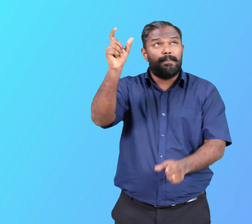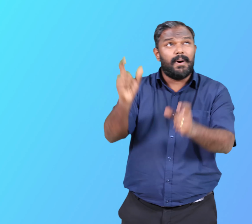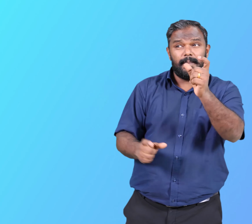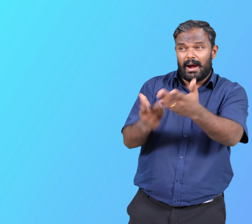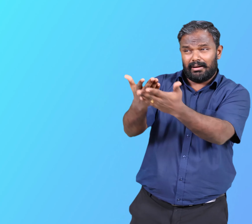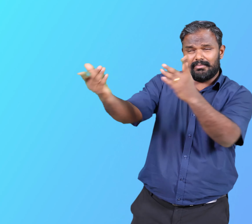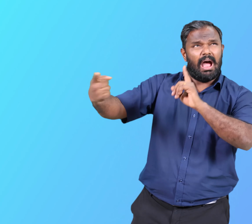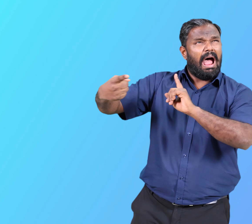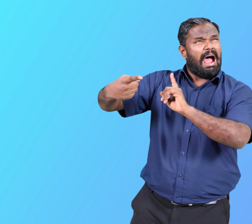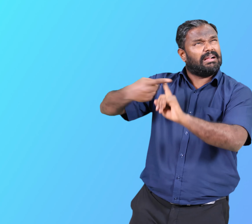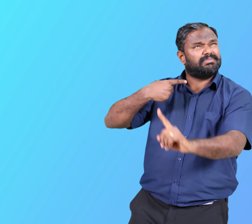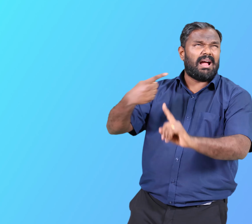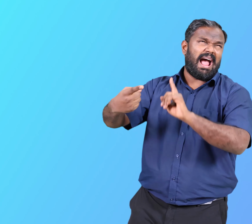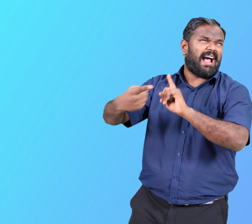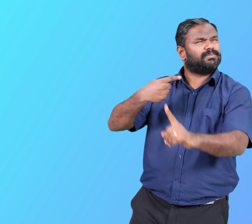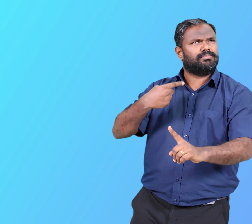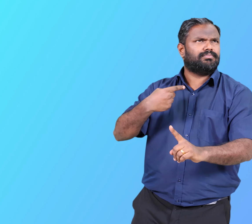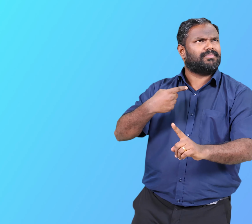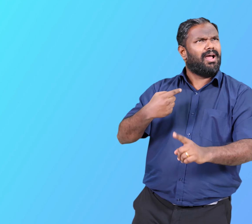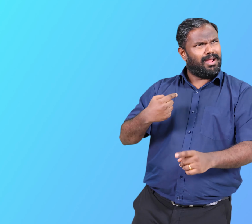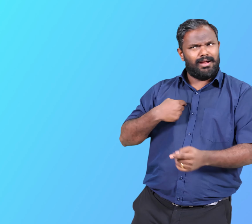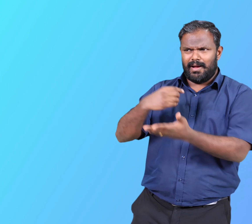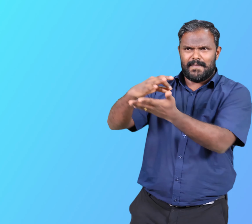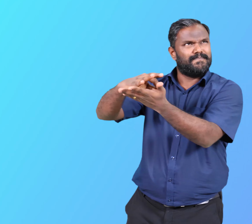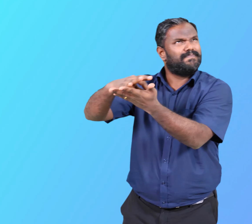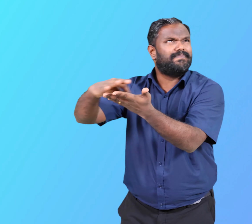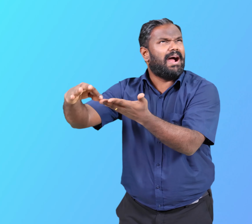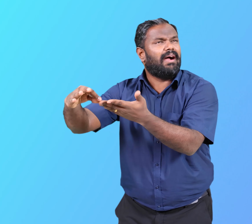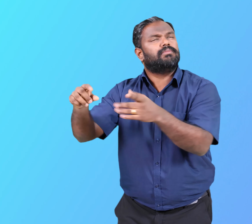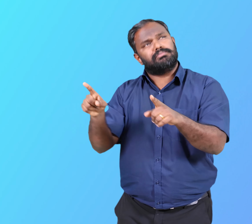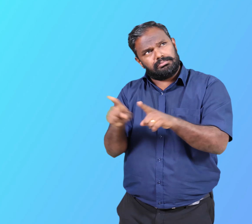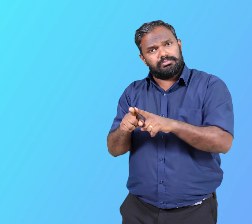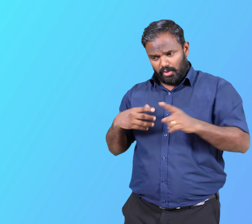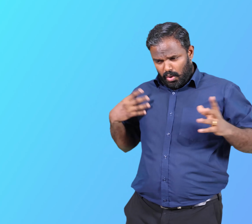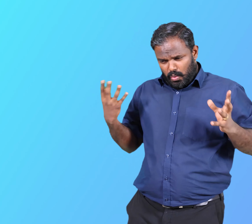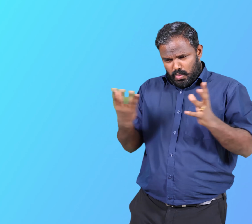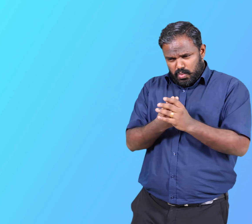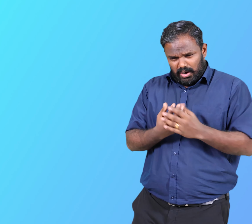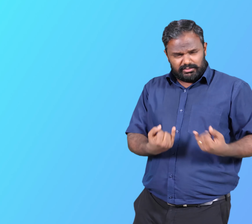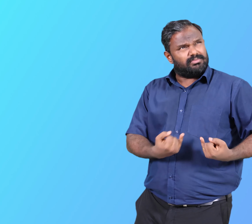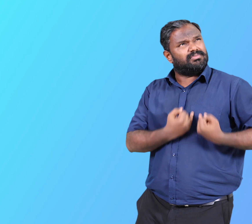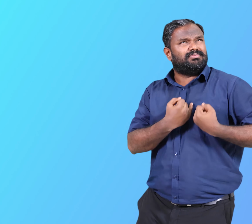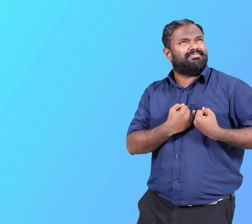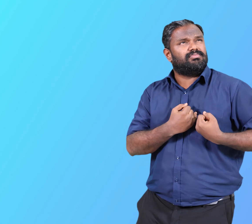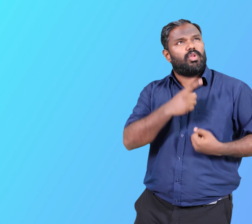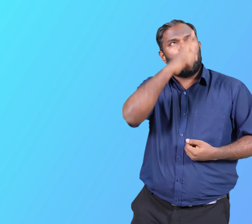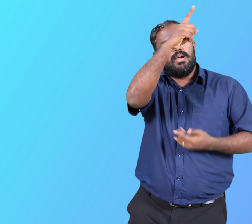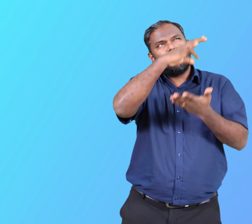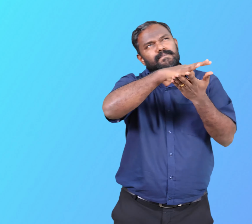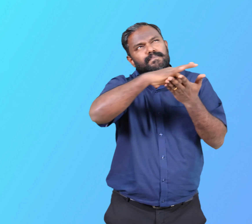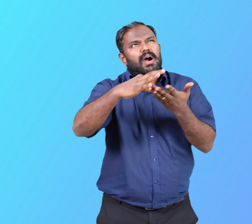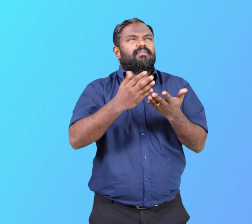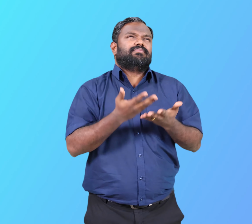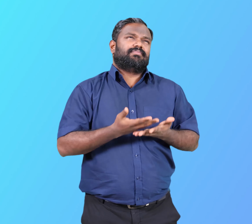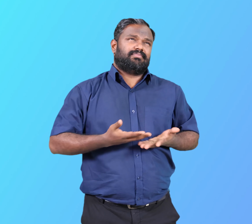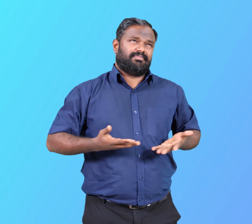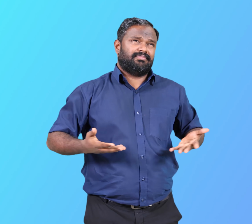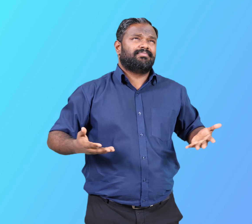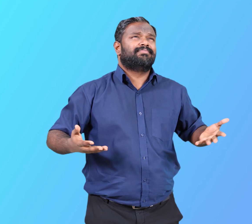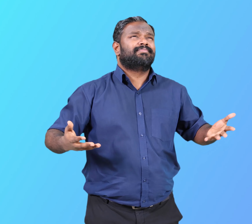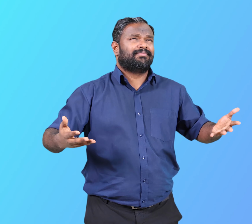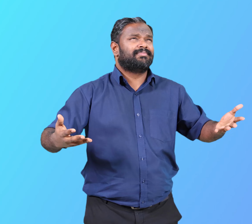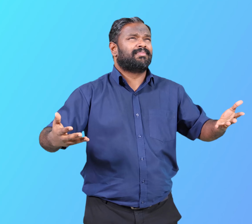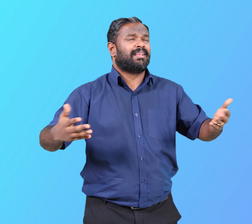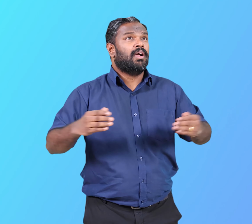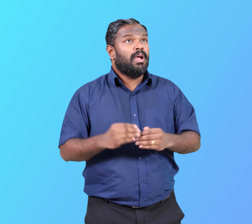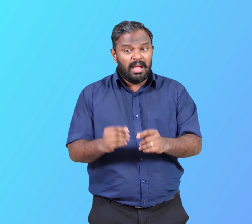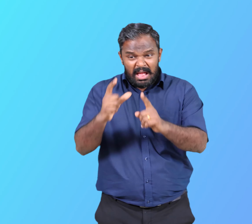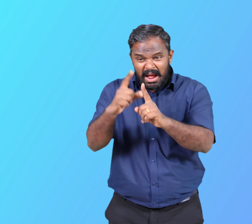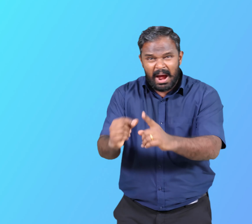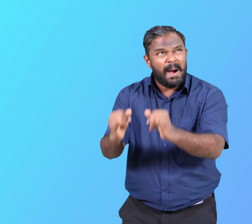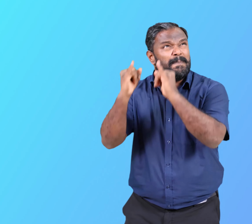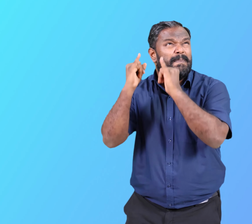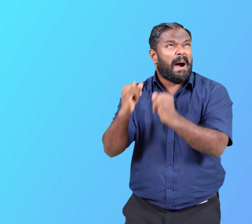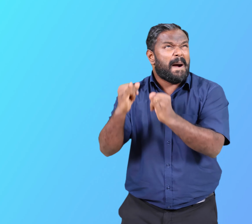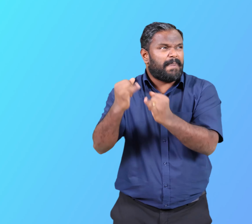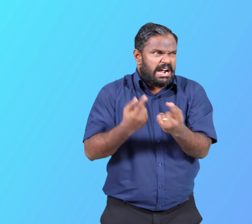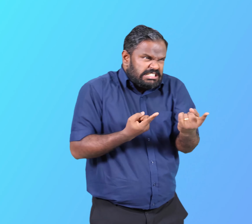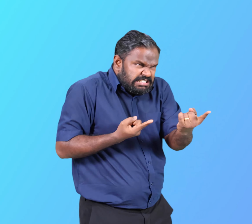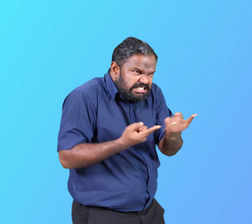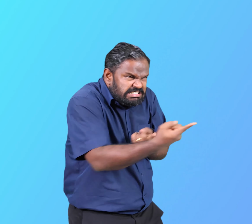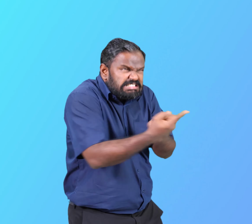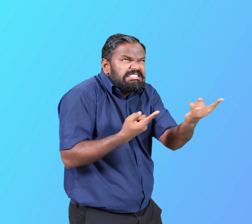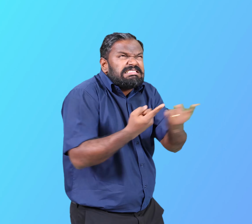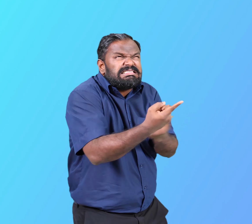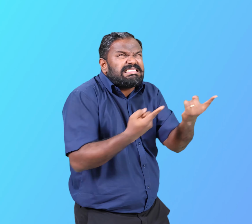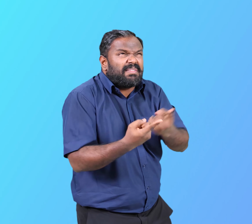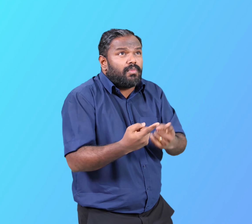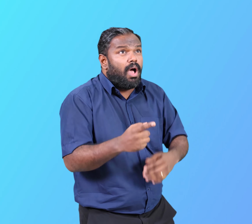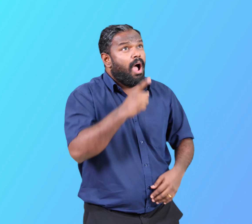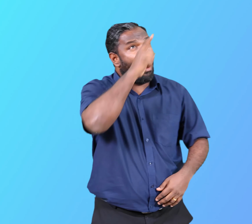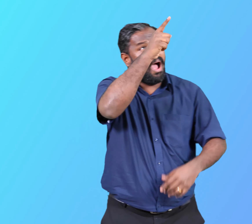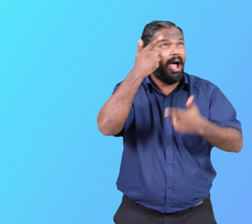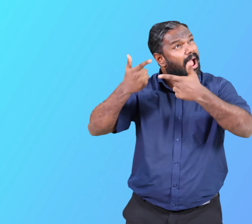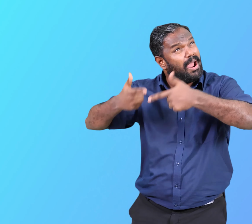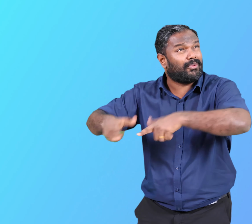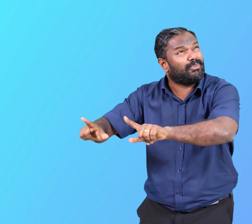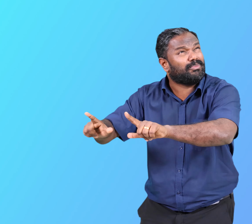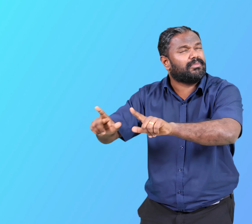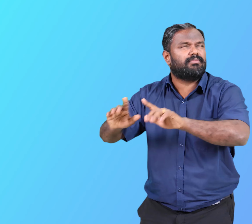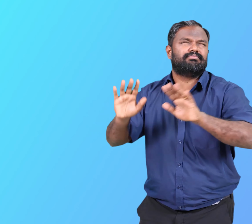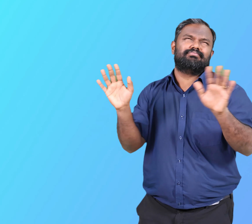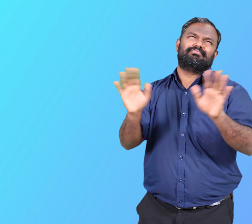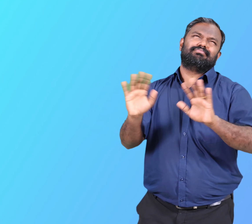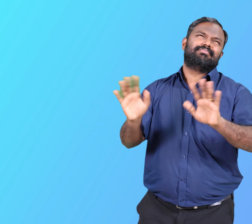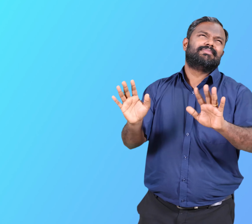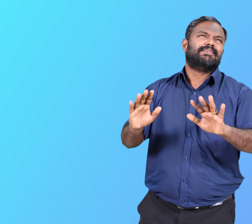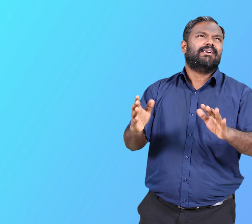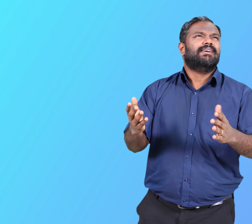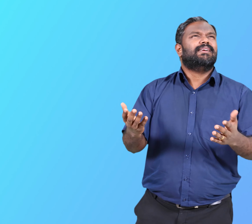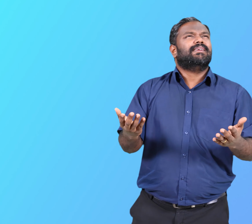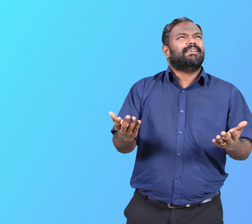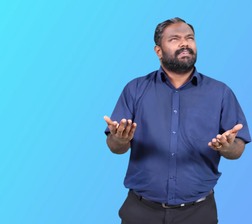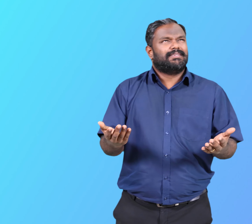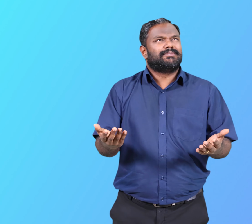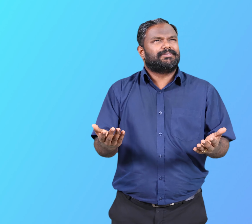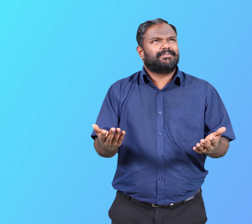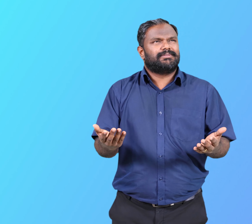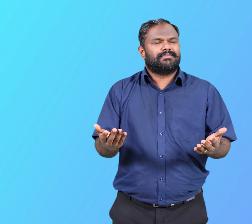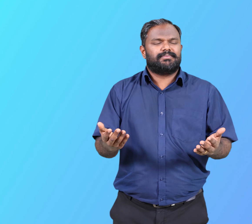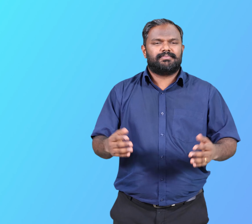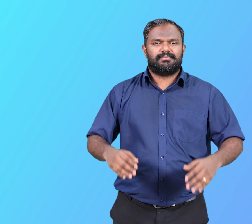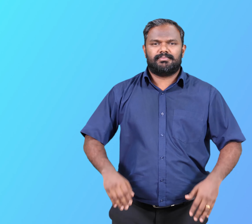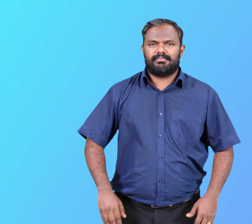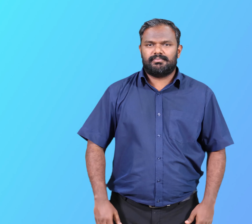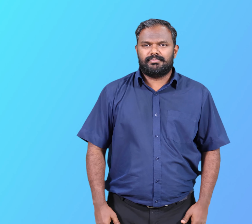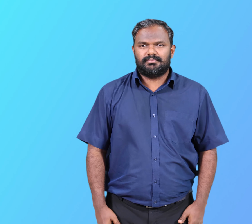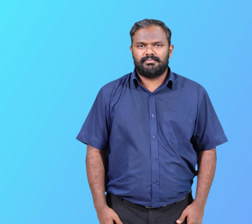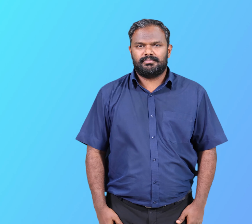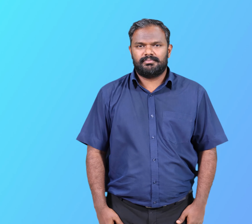Forgive our sins, just as we forgive everyone who has done wrong to us. And don’t let us be tempted.’”